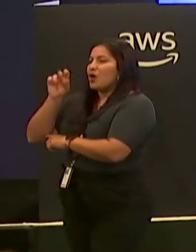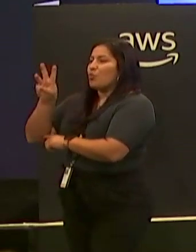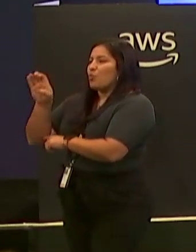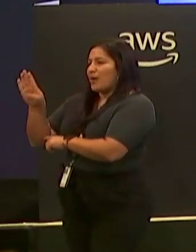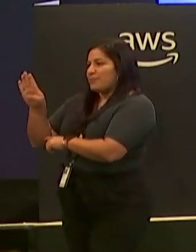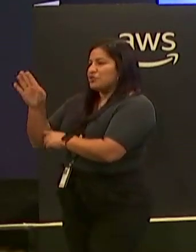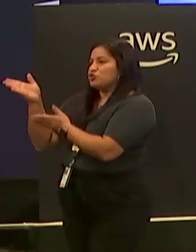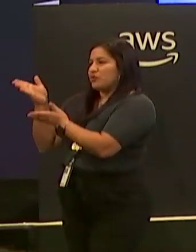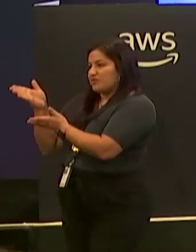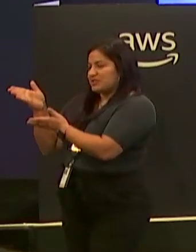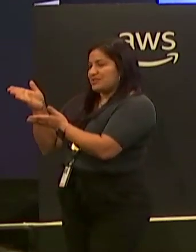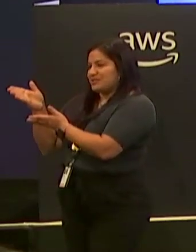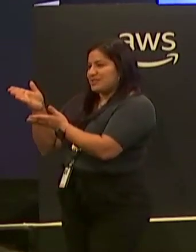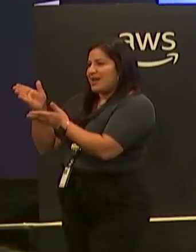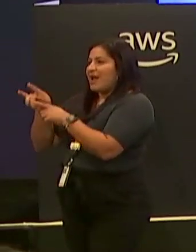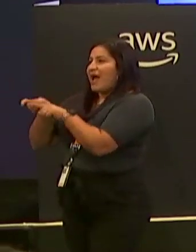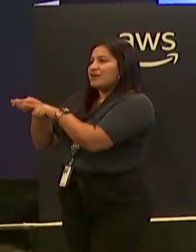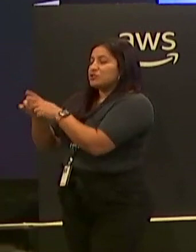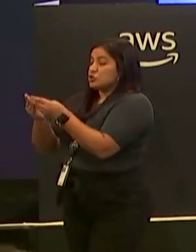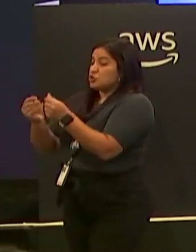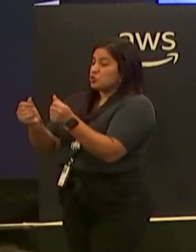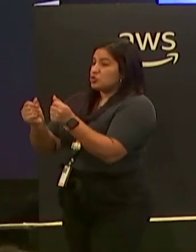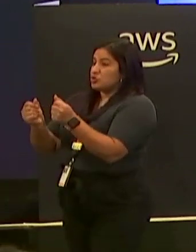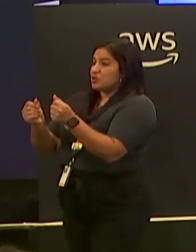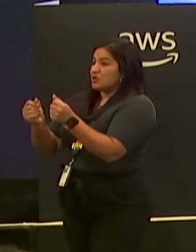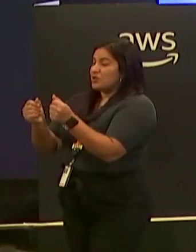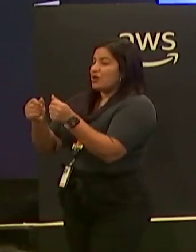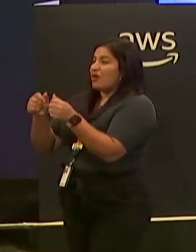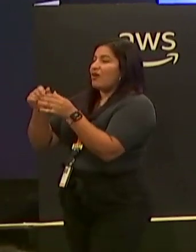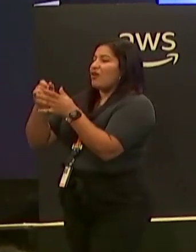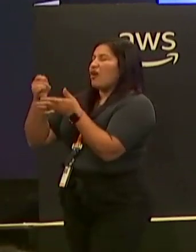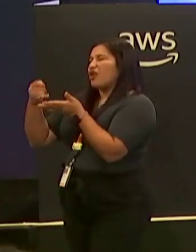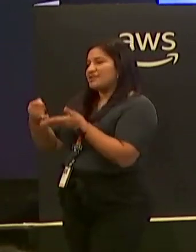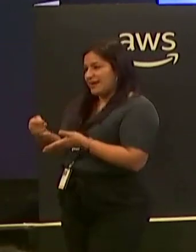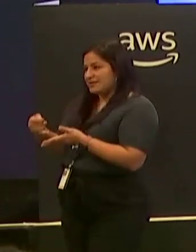as a solution architect and today